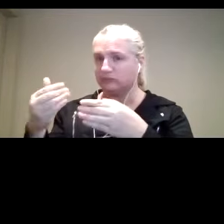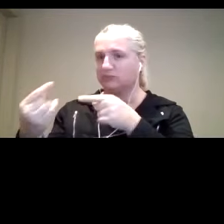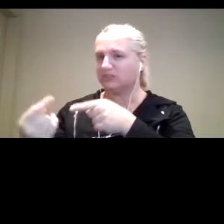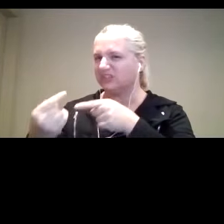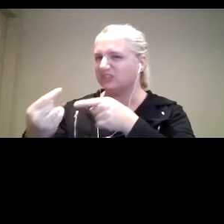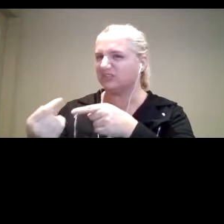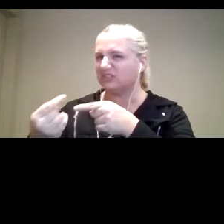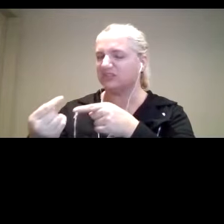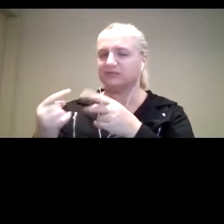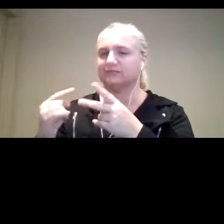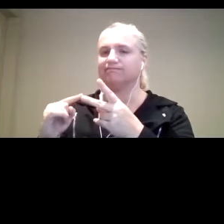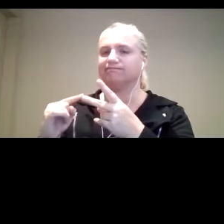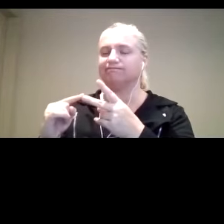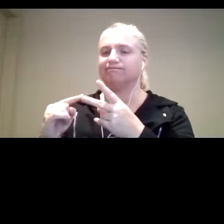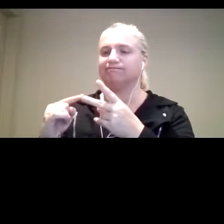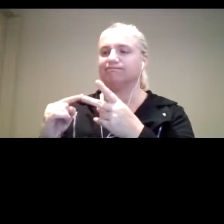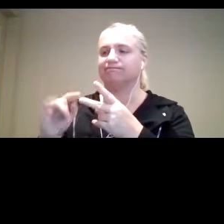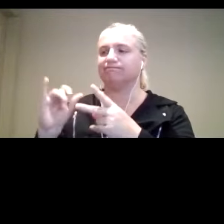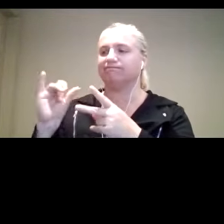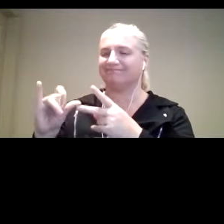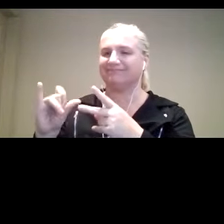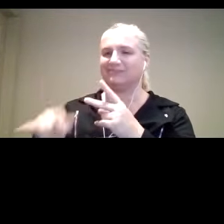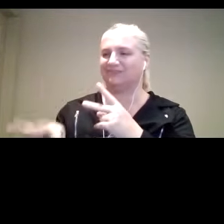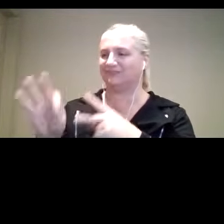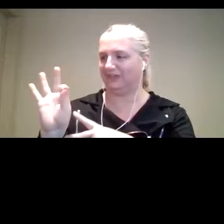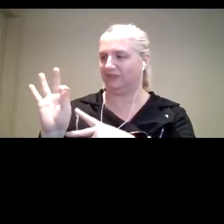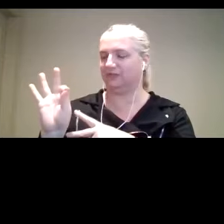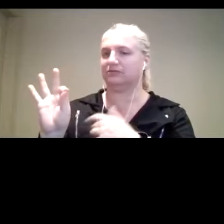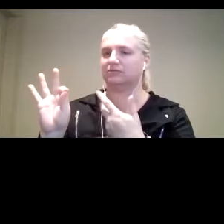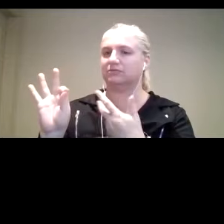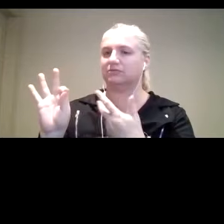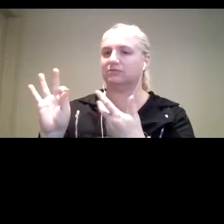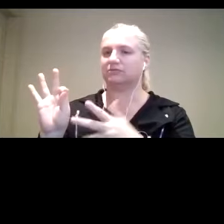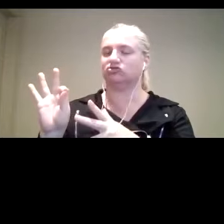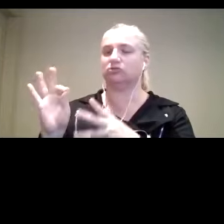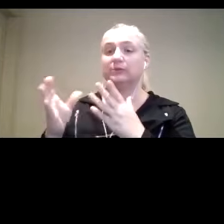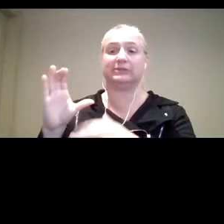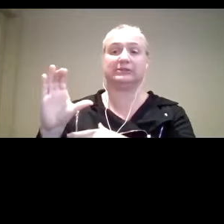And that's what we find. And so, we might use cognitive behavioral therapy